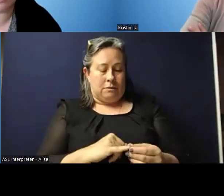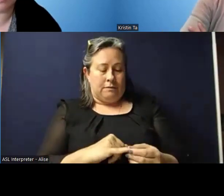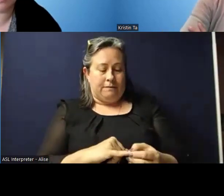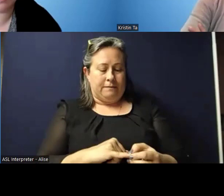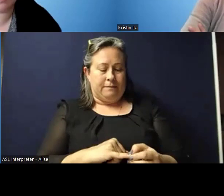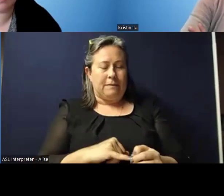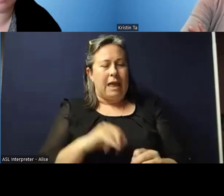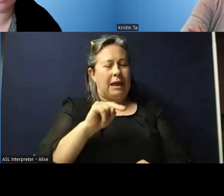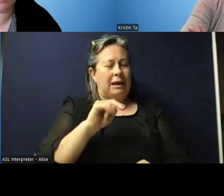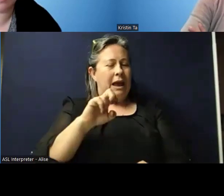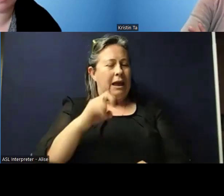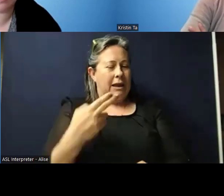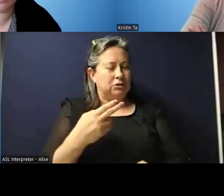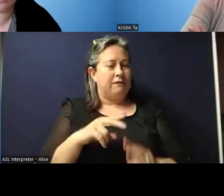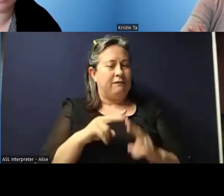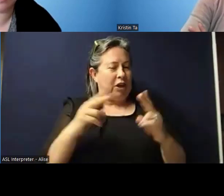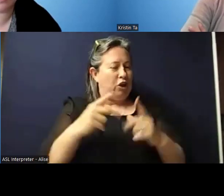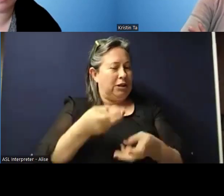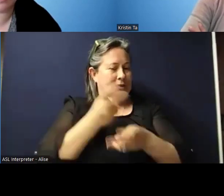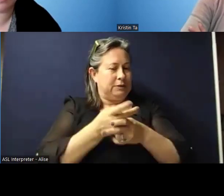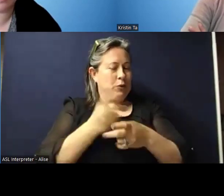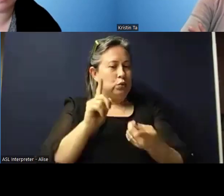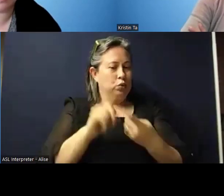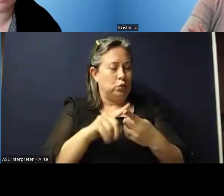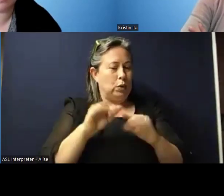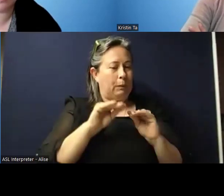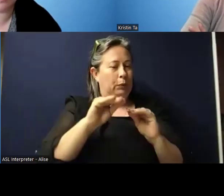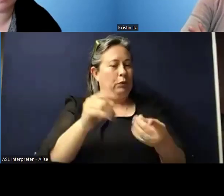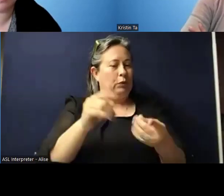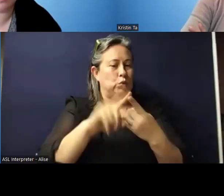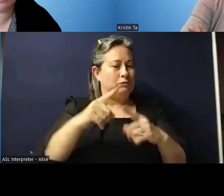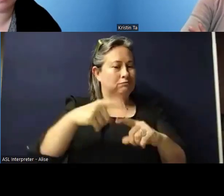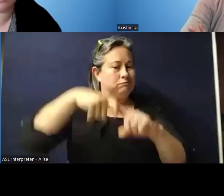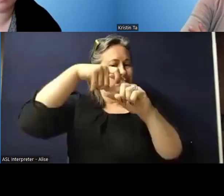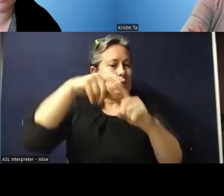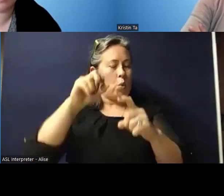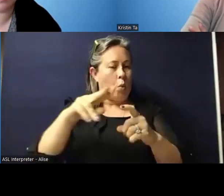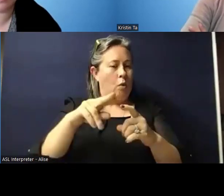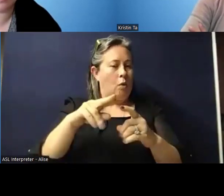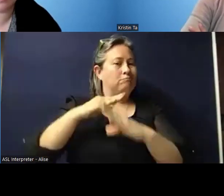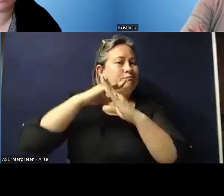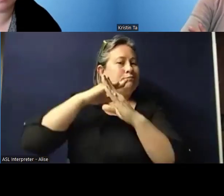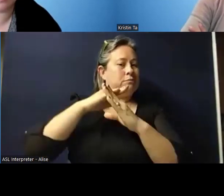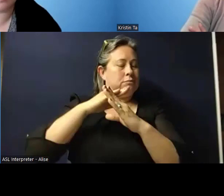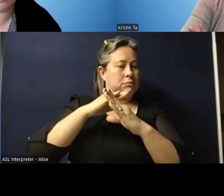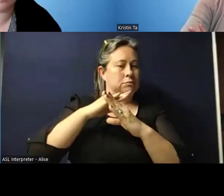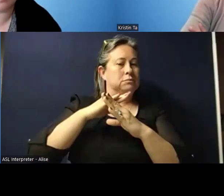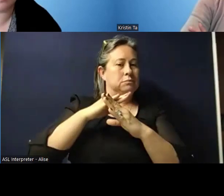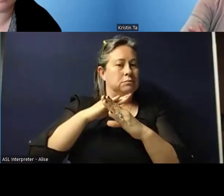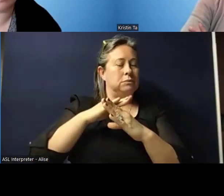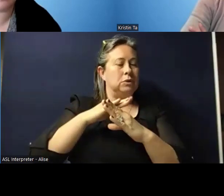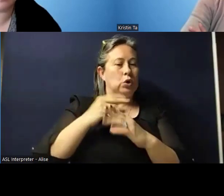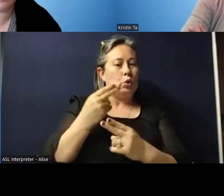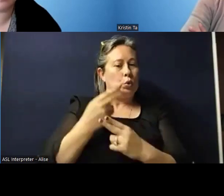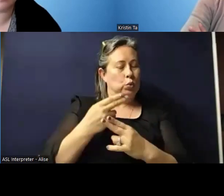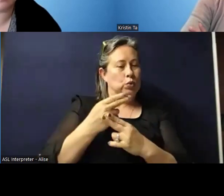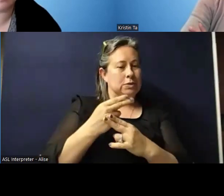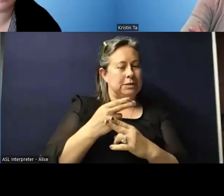to have to move into a suspension and debarment arena using the suspension and debarment regulations,